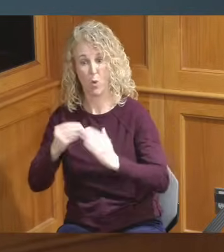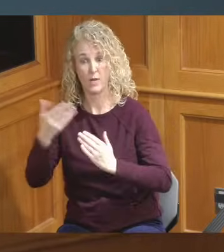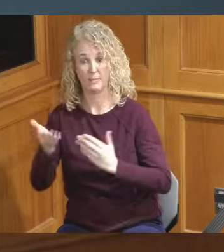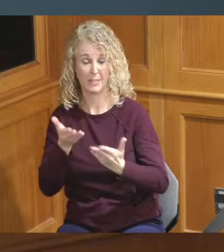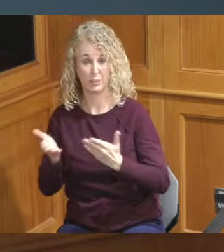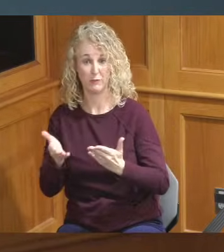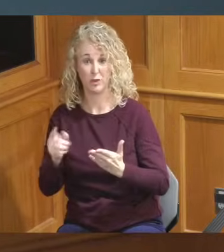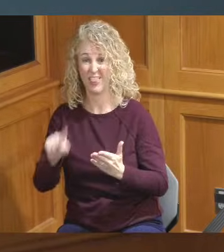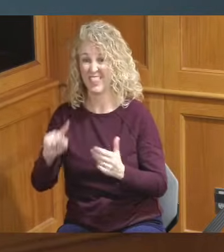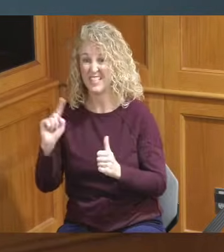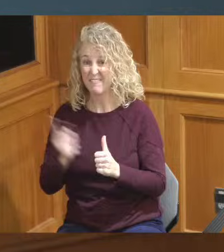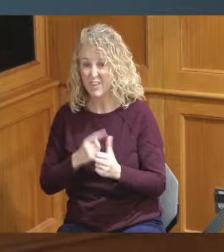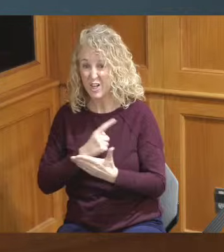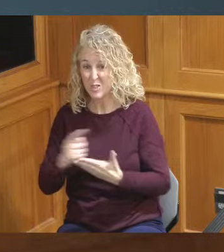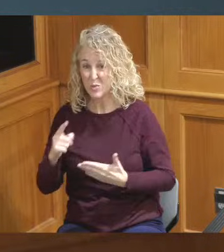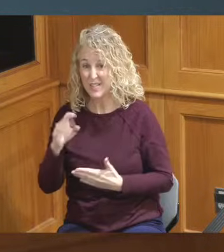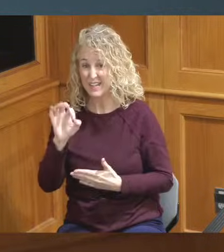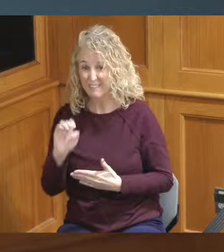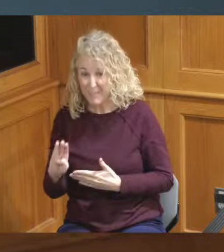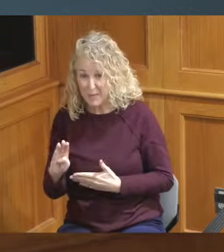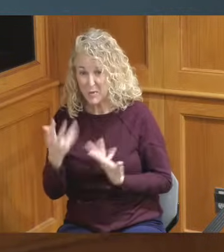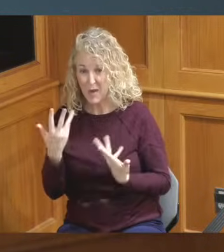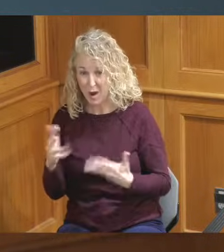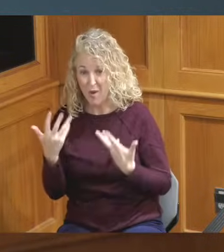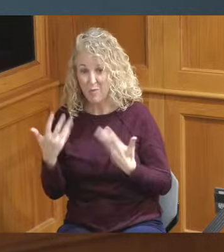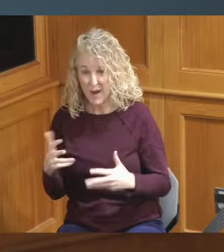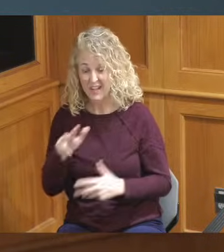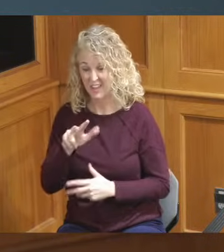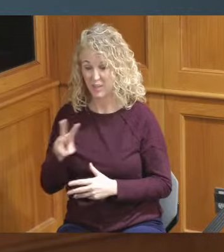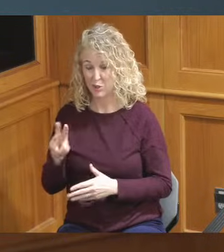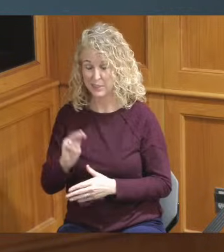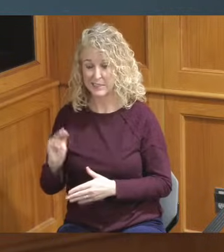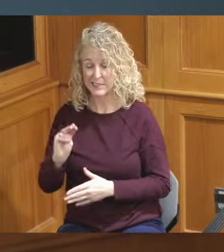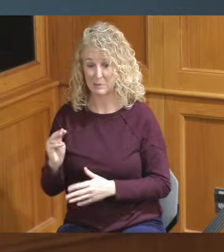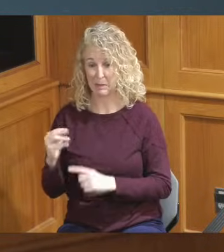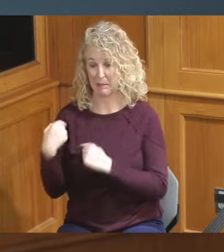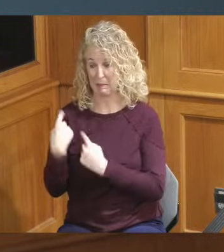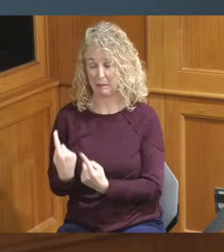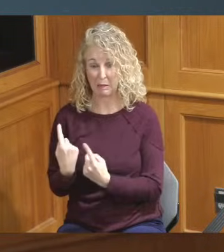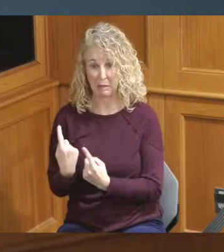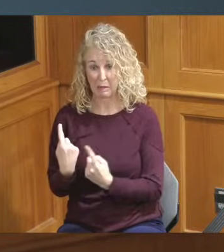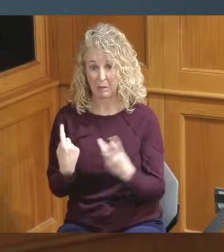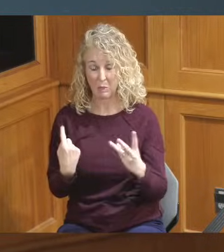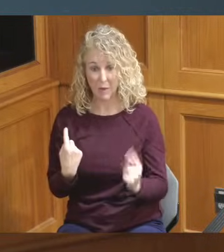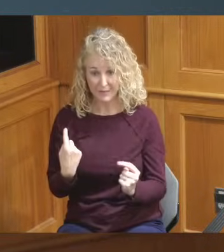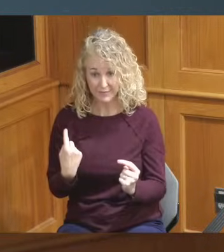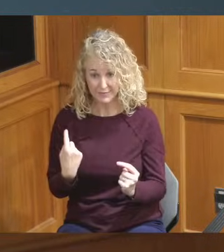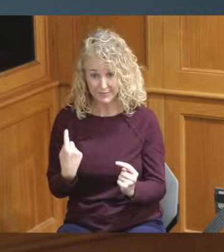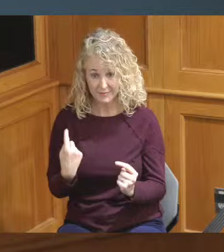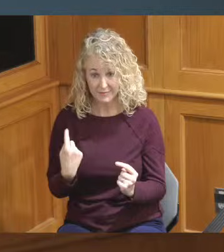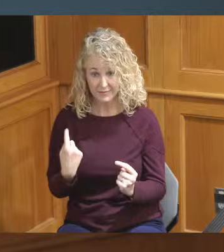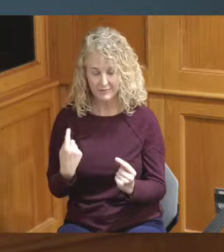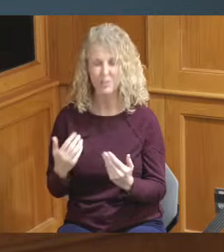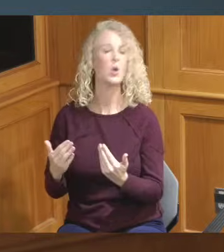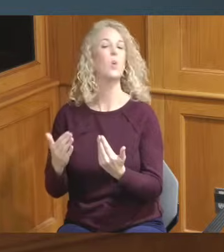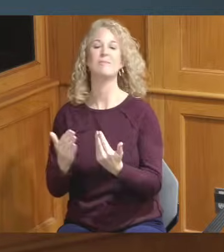is the first week in February and we're already up to 36 million. So, it's not hard to understand